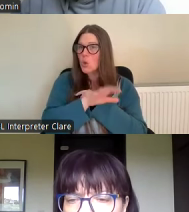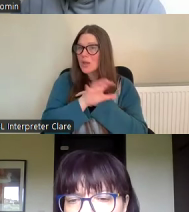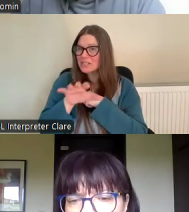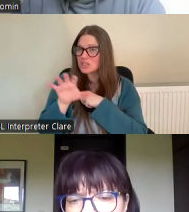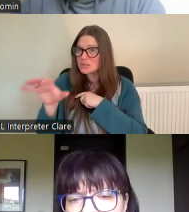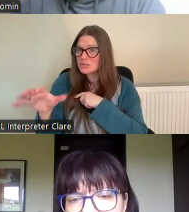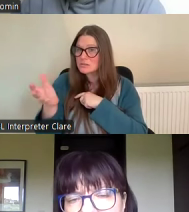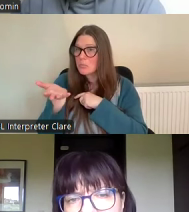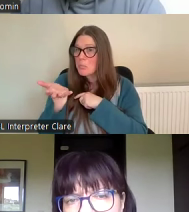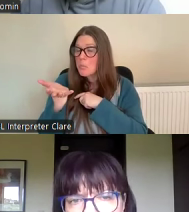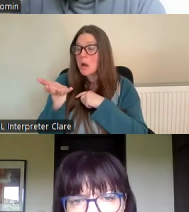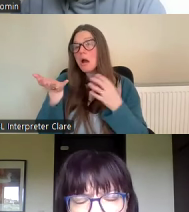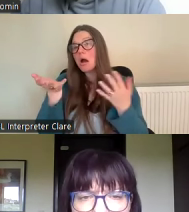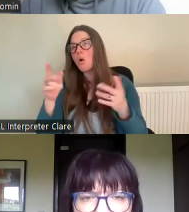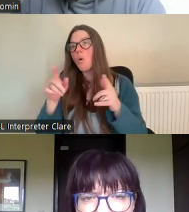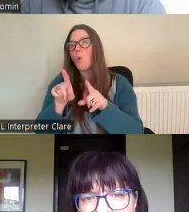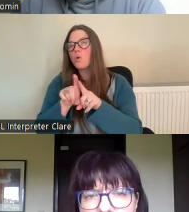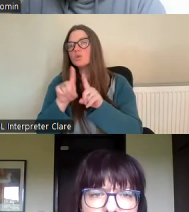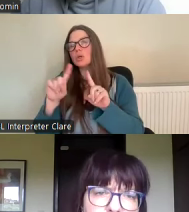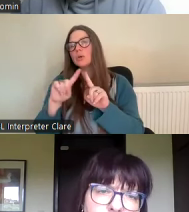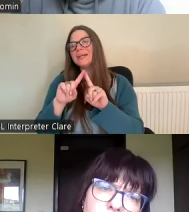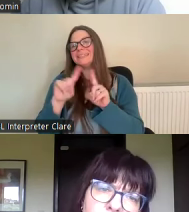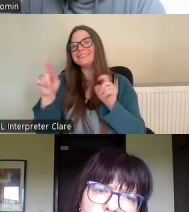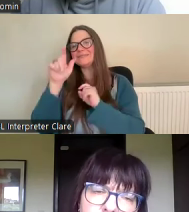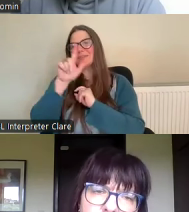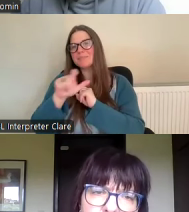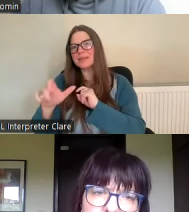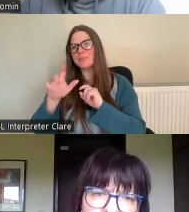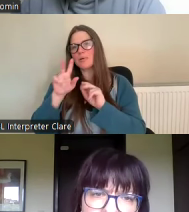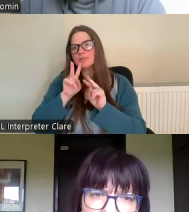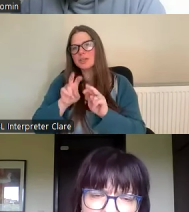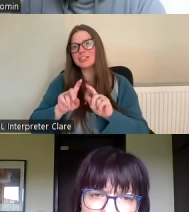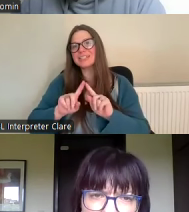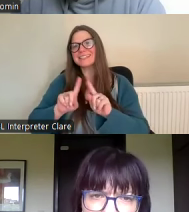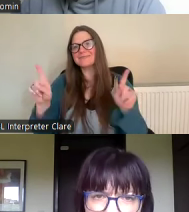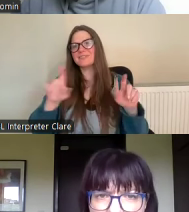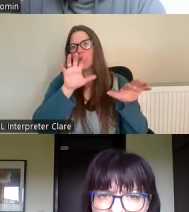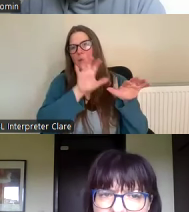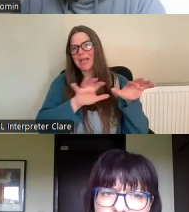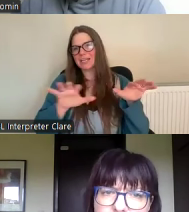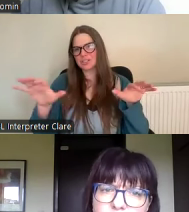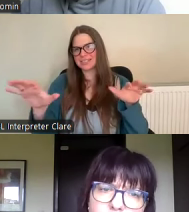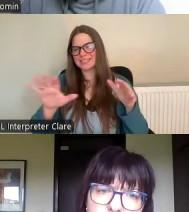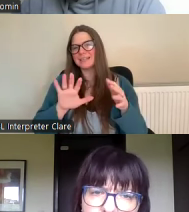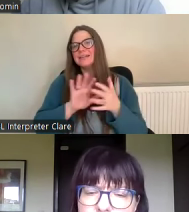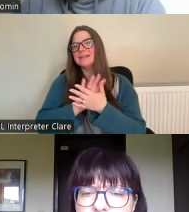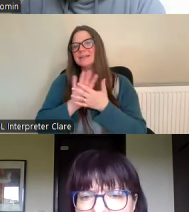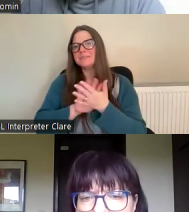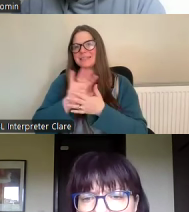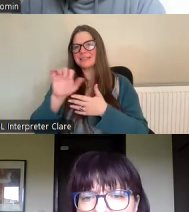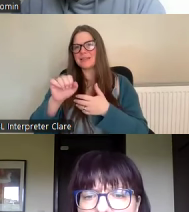Also, the fact that different people searching in different locations tend to have different search results coming up for them.